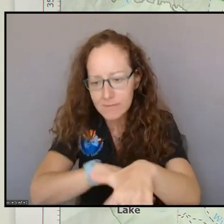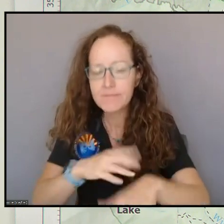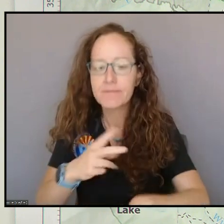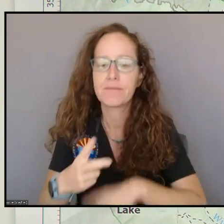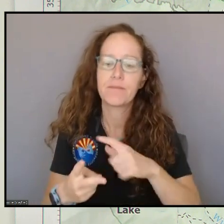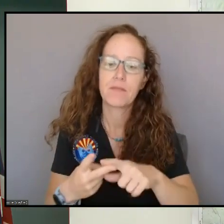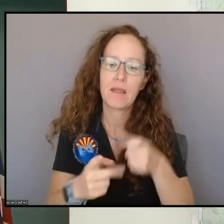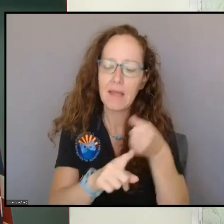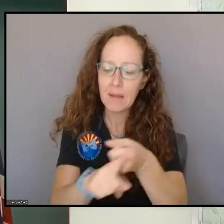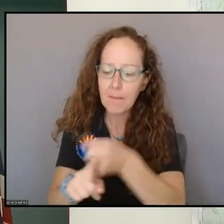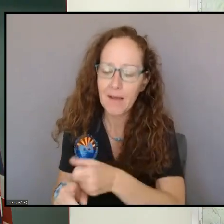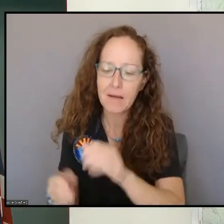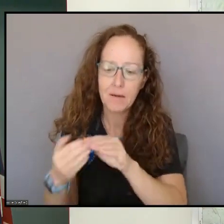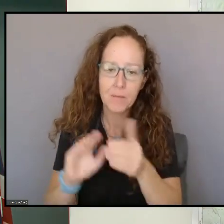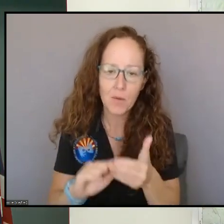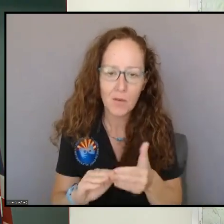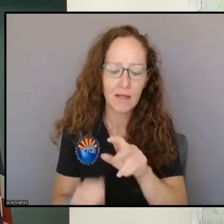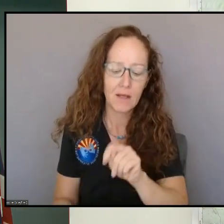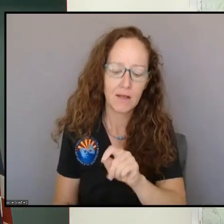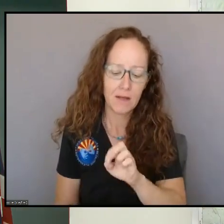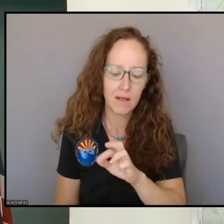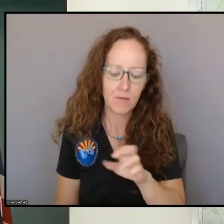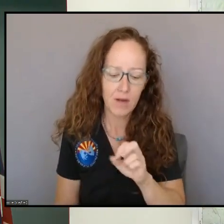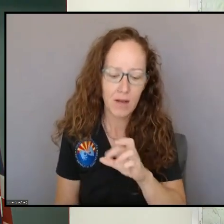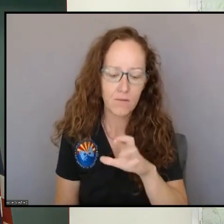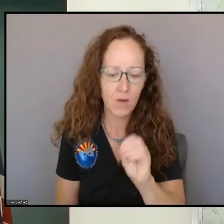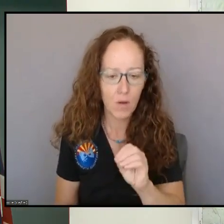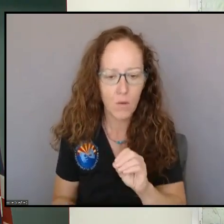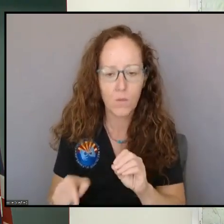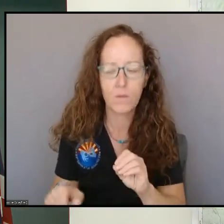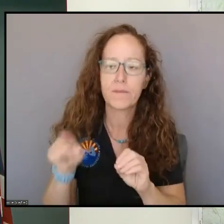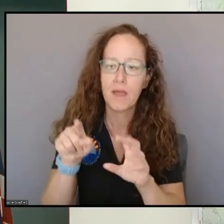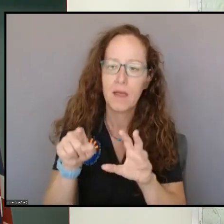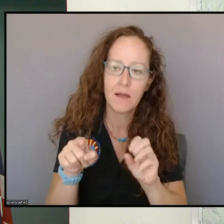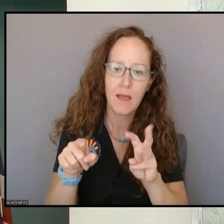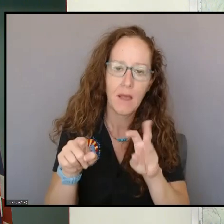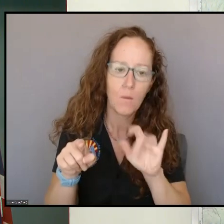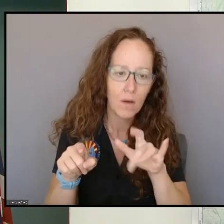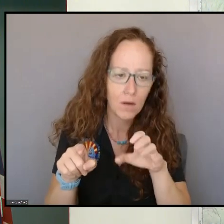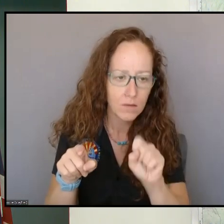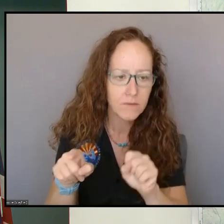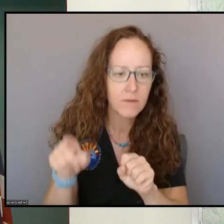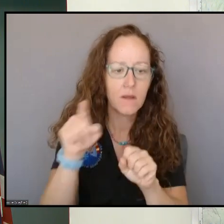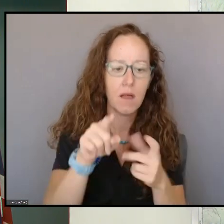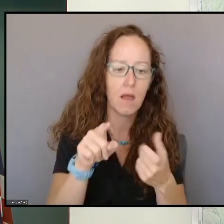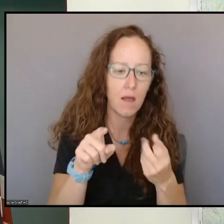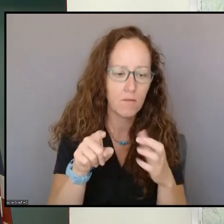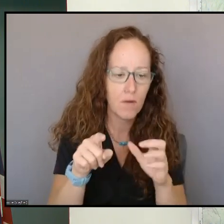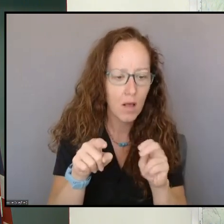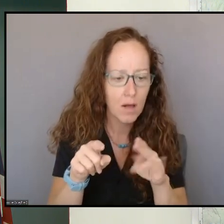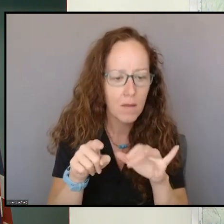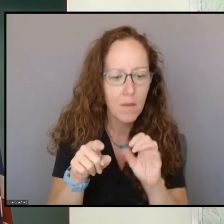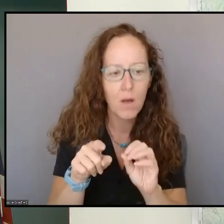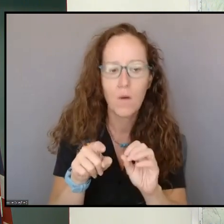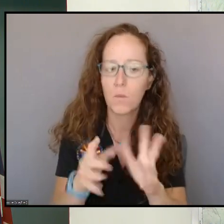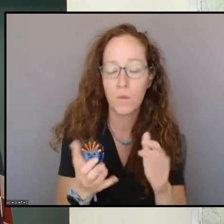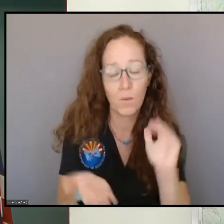Cowles, Geronimo, surrounding, little outlying areas in those places. So, that is a high priority for us. It's